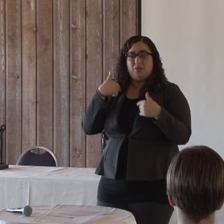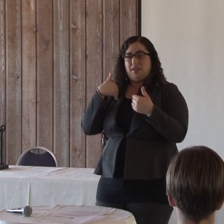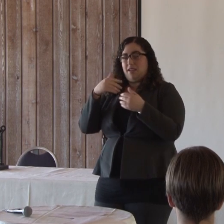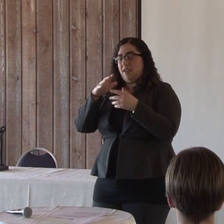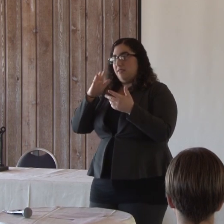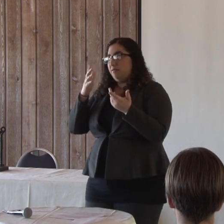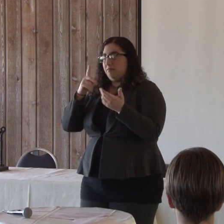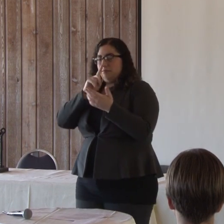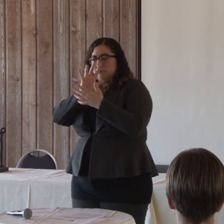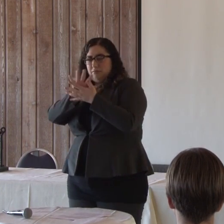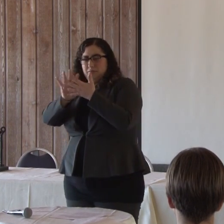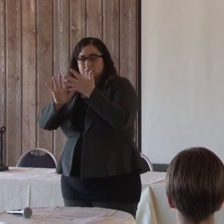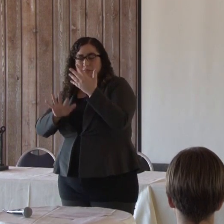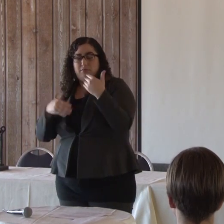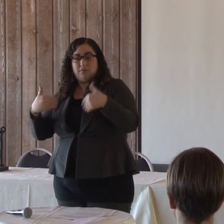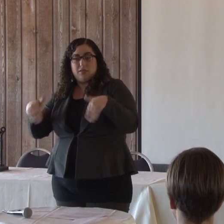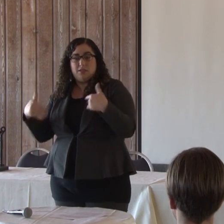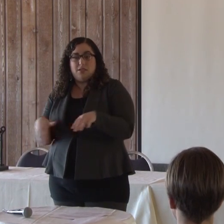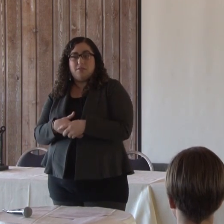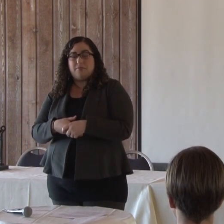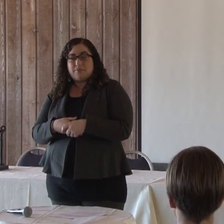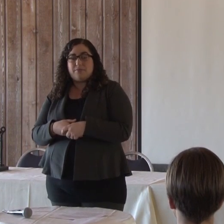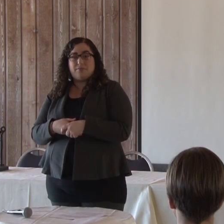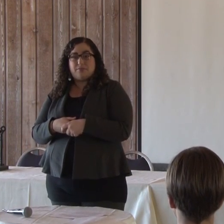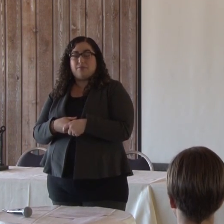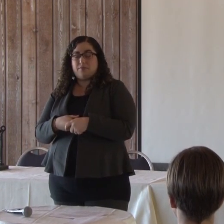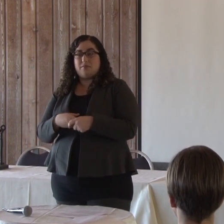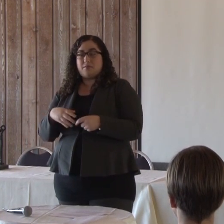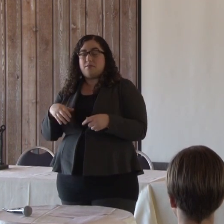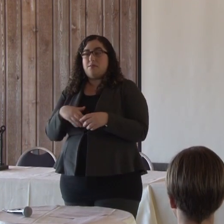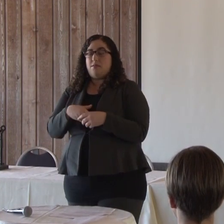We have interpreters that have post secondary education They may have